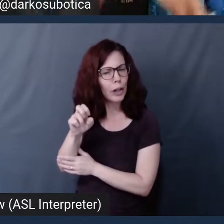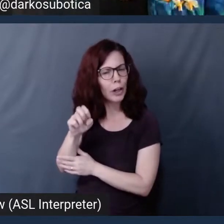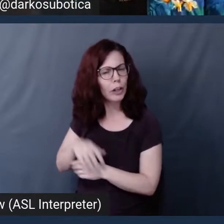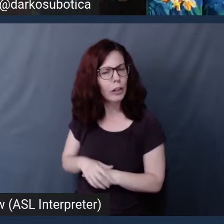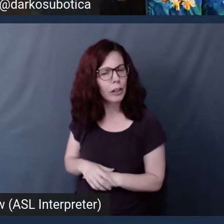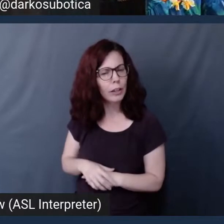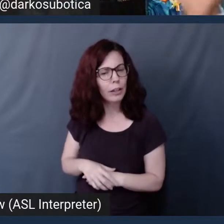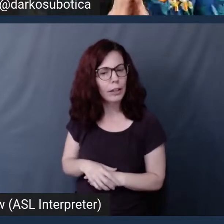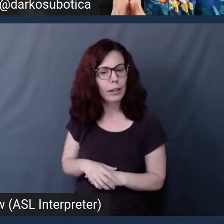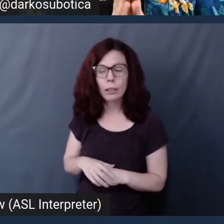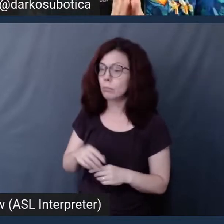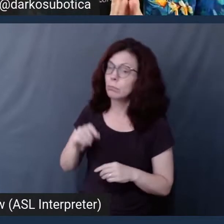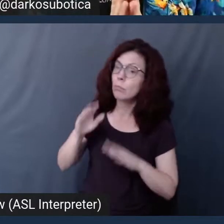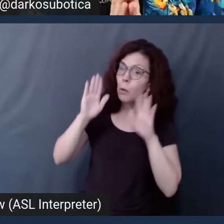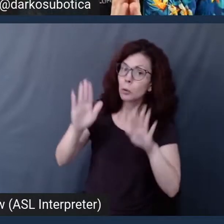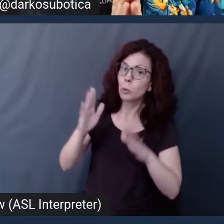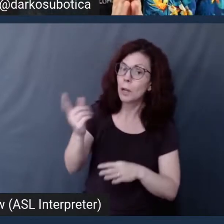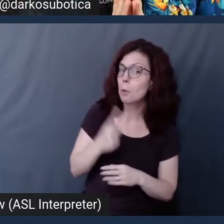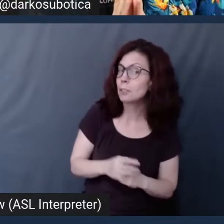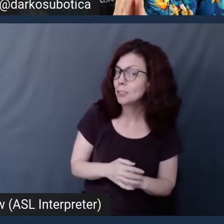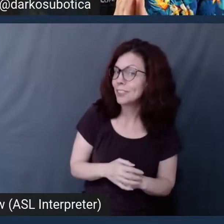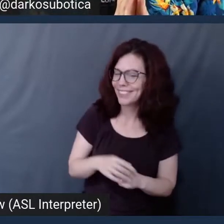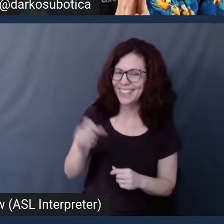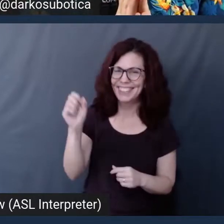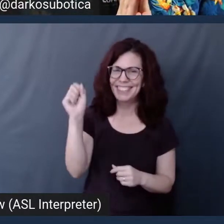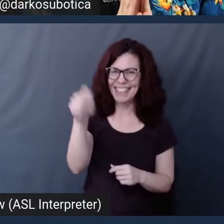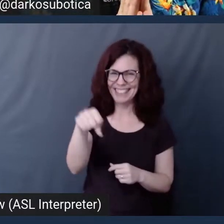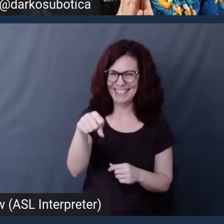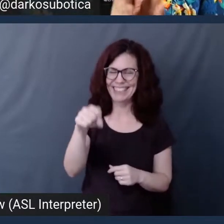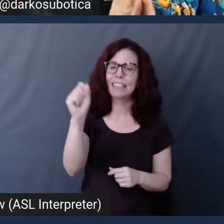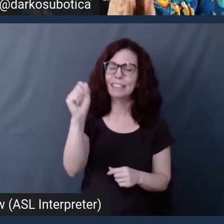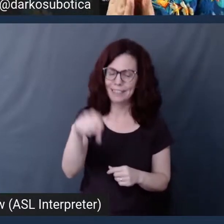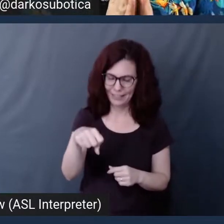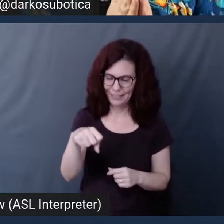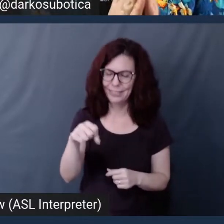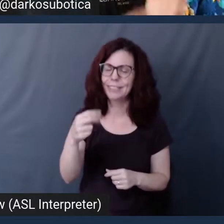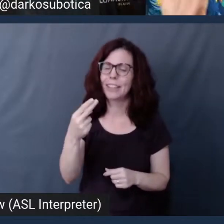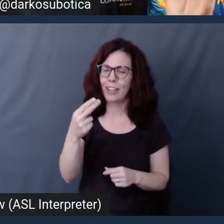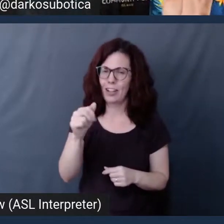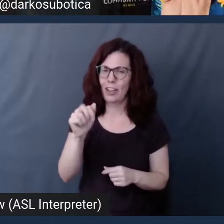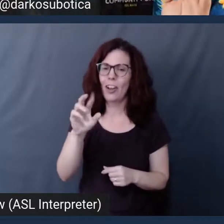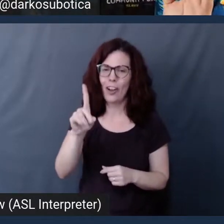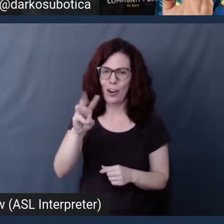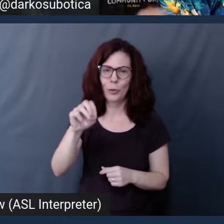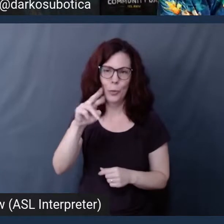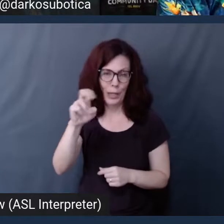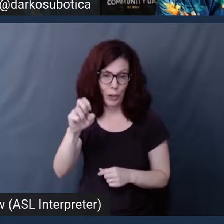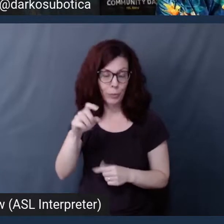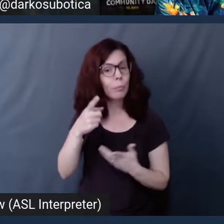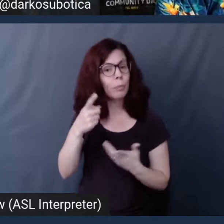Yeah, that's a great question. Yes, yes, it is a hardware thing. When you buy AWS Panorama,